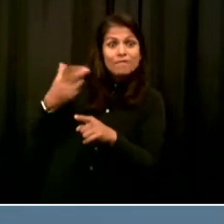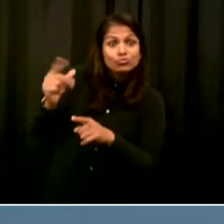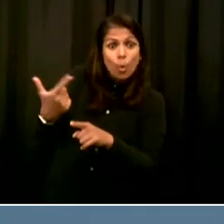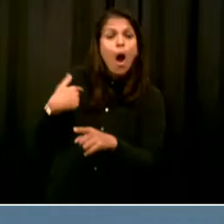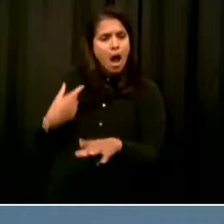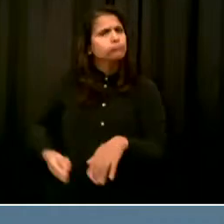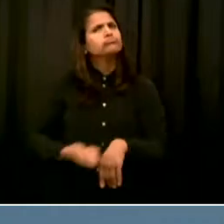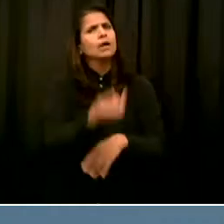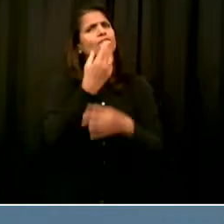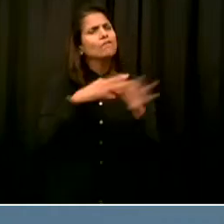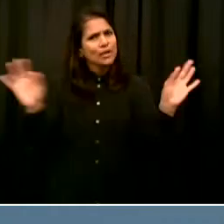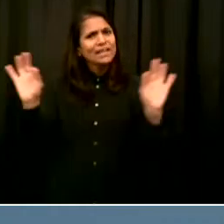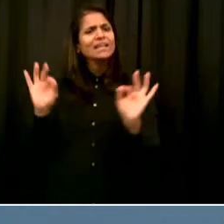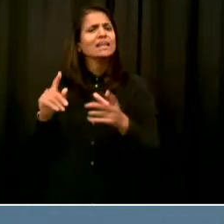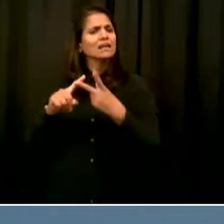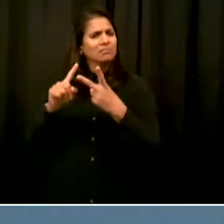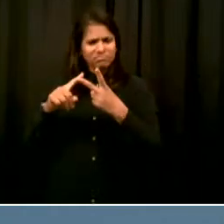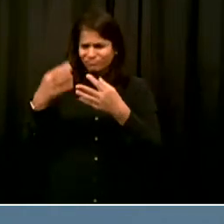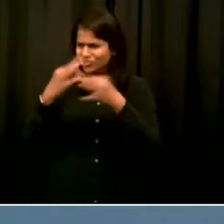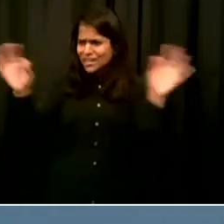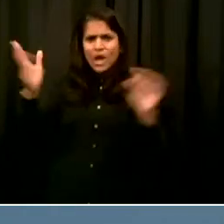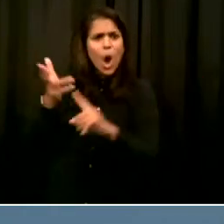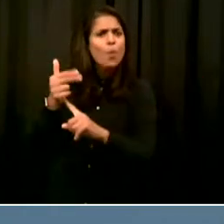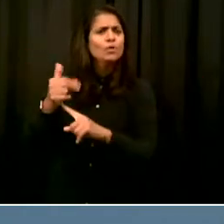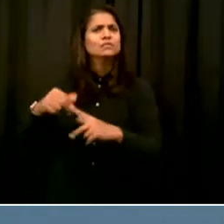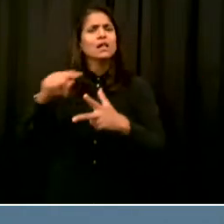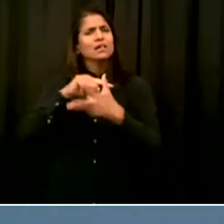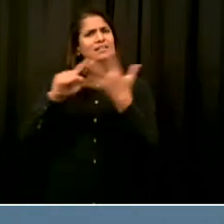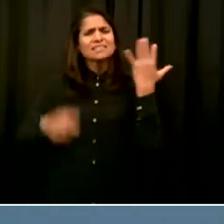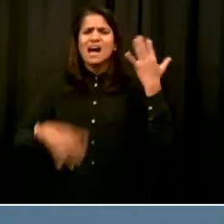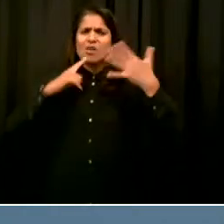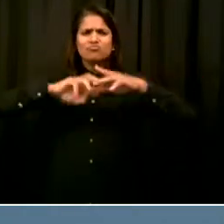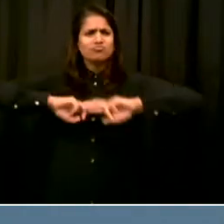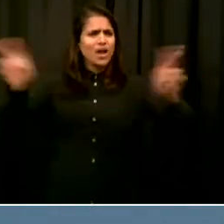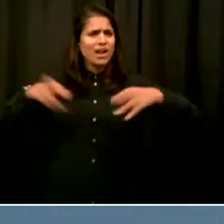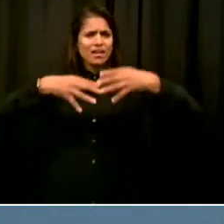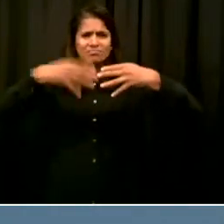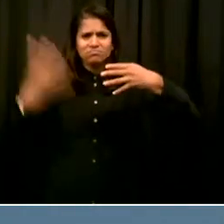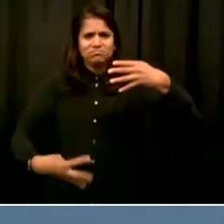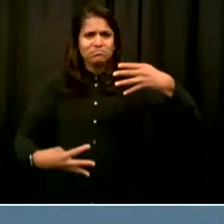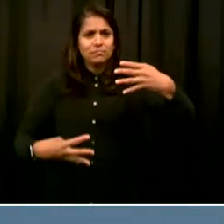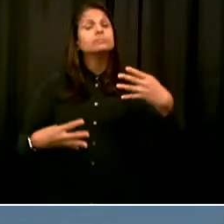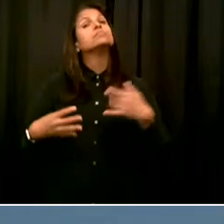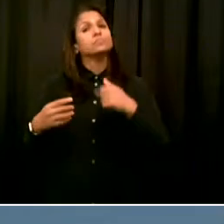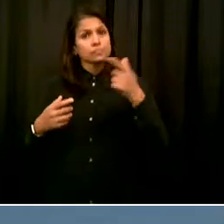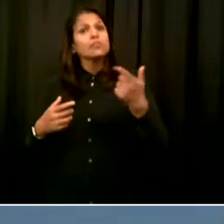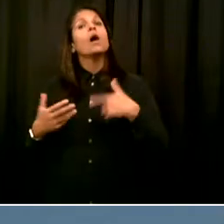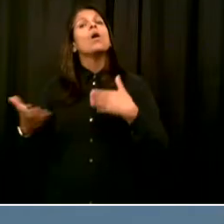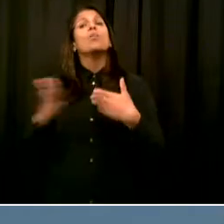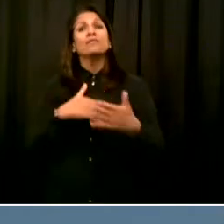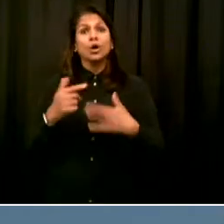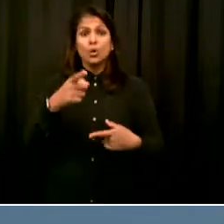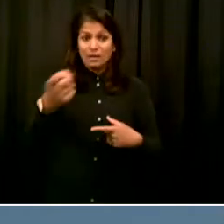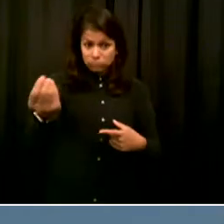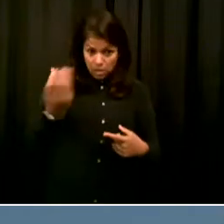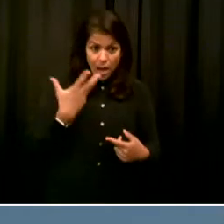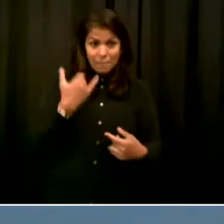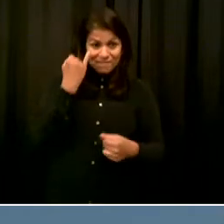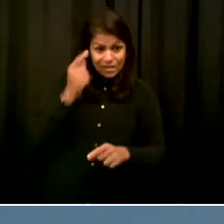OUY N CACOCOME TO OUR HOTEL FO FREE. WE WILL PICK YOU UP FOR FREE AND GIGIOVE YU U MEDICAL C